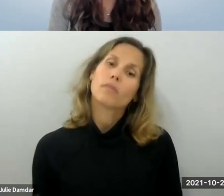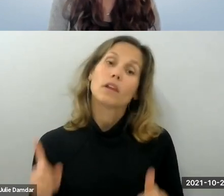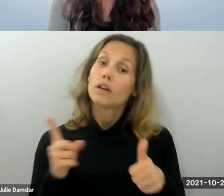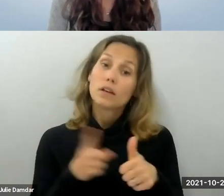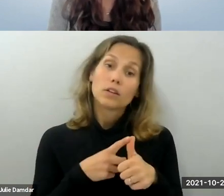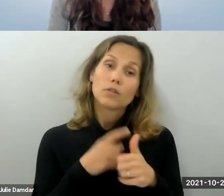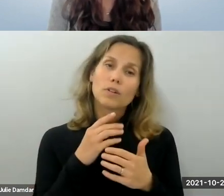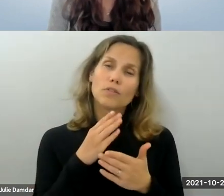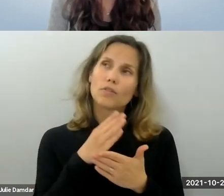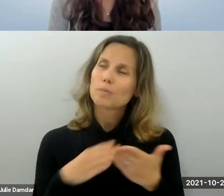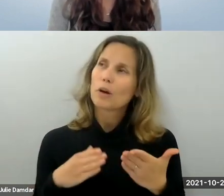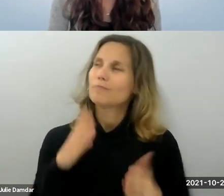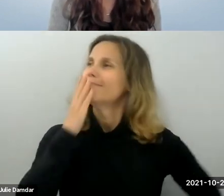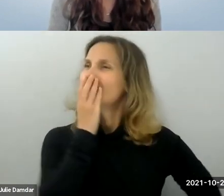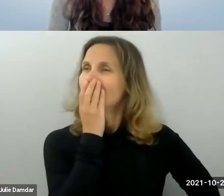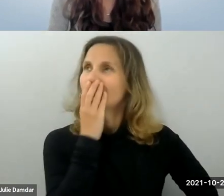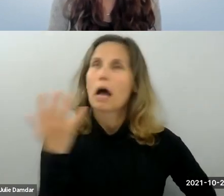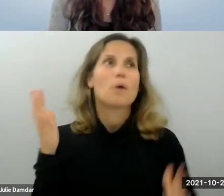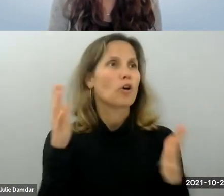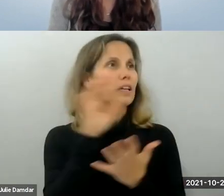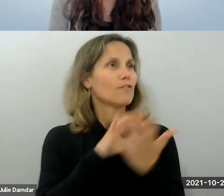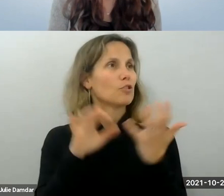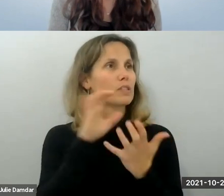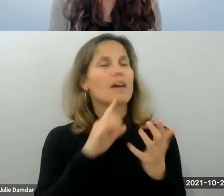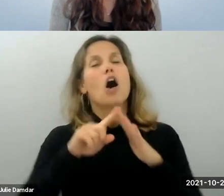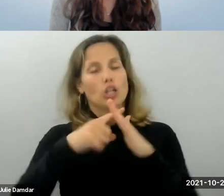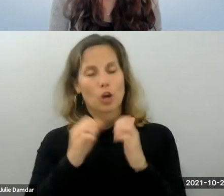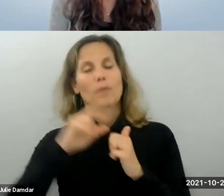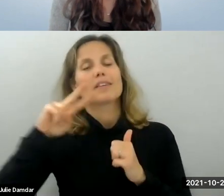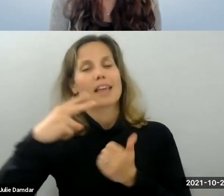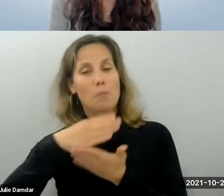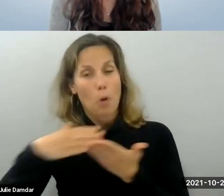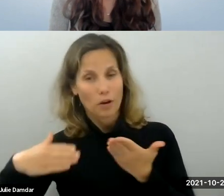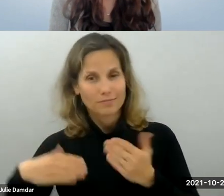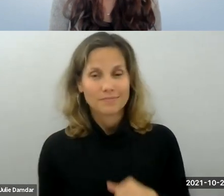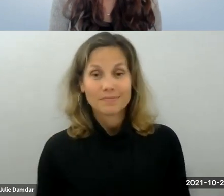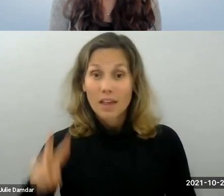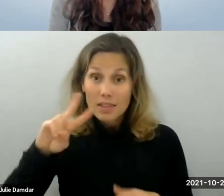Lisa Saldana (she/her/hers): Now i've already got myself confused let's go with the second part of that, so the second part of that first stage nine yes, the.